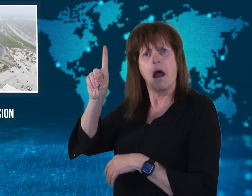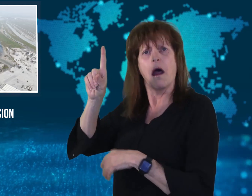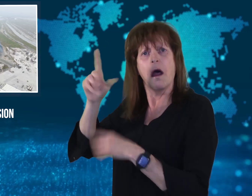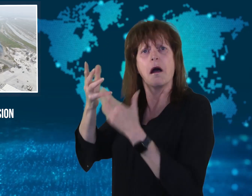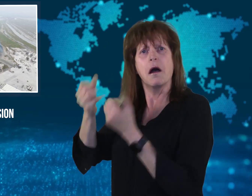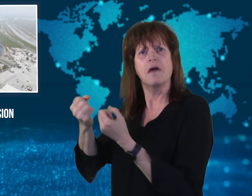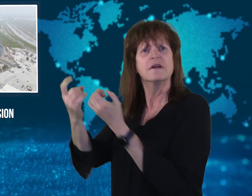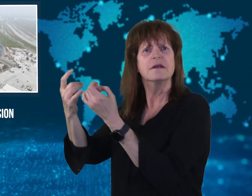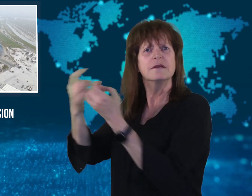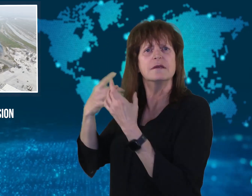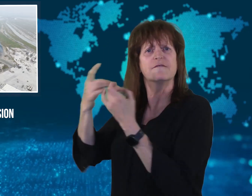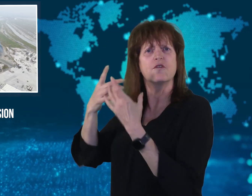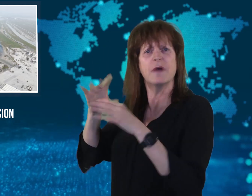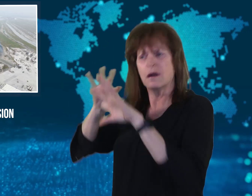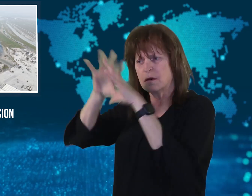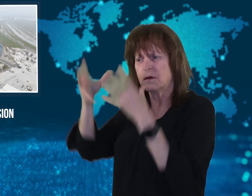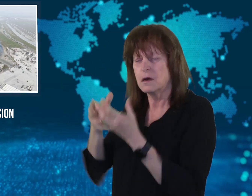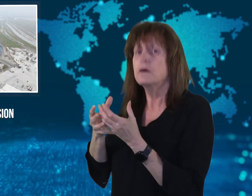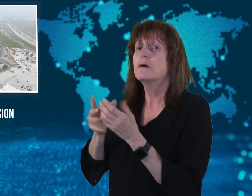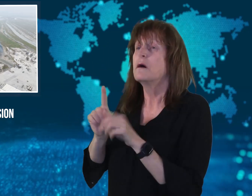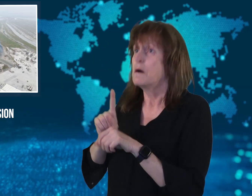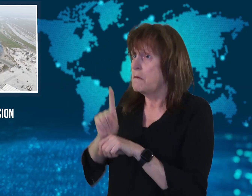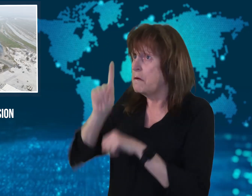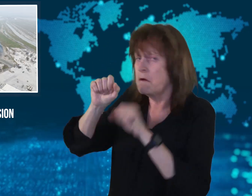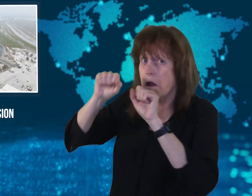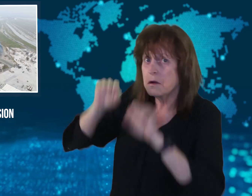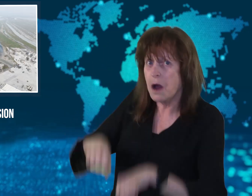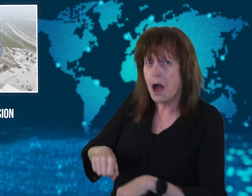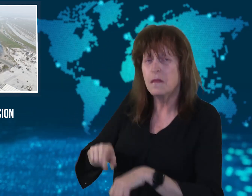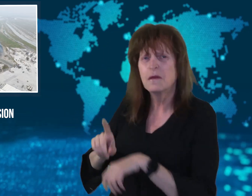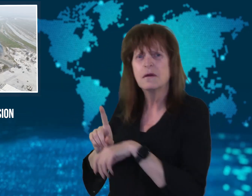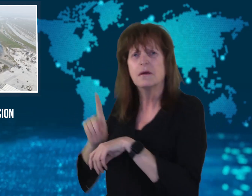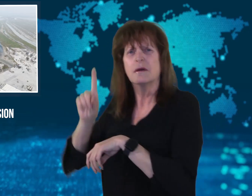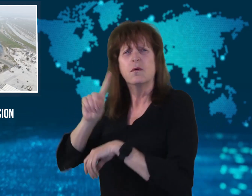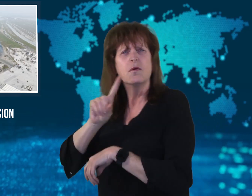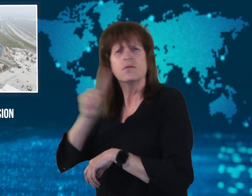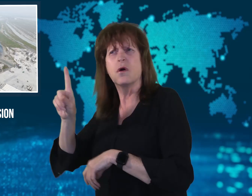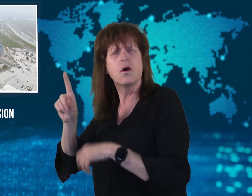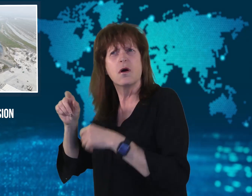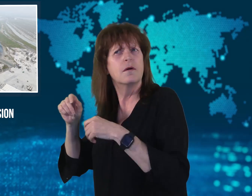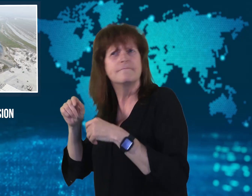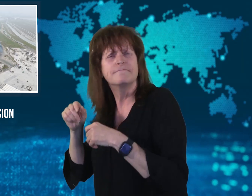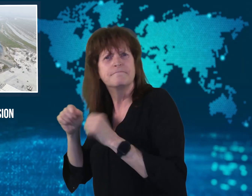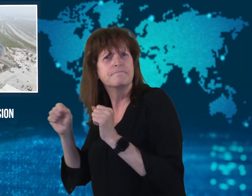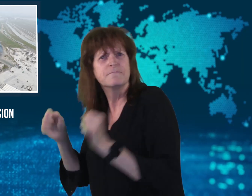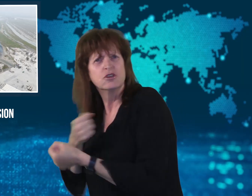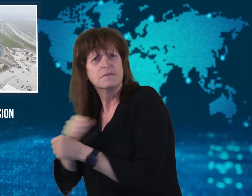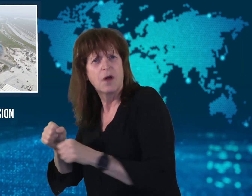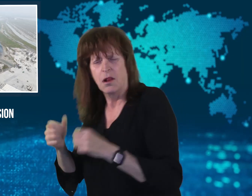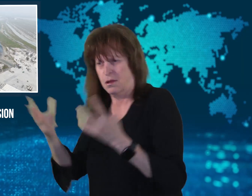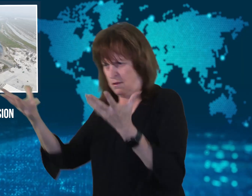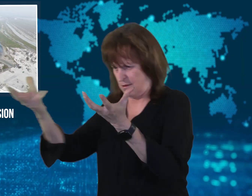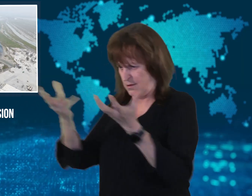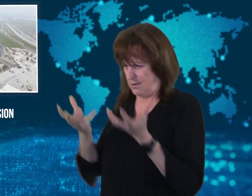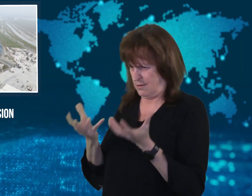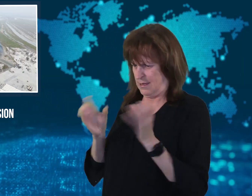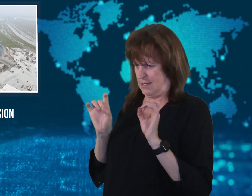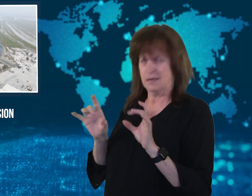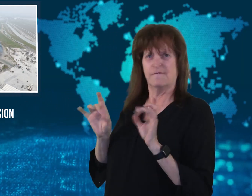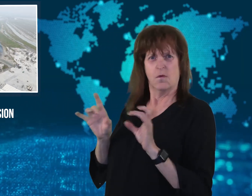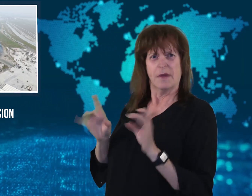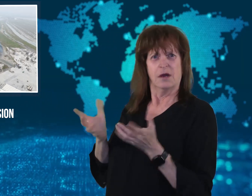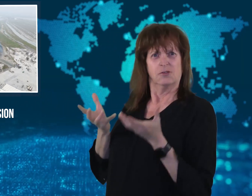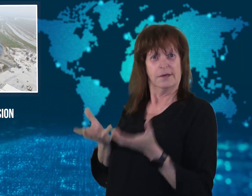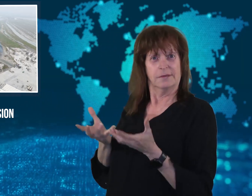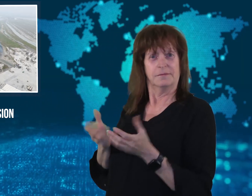Experts explained that the test gave information on what would work